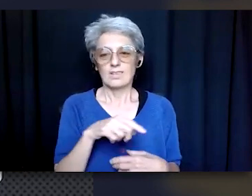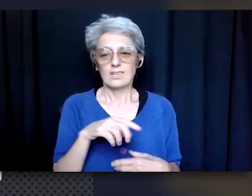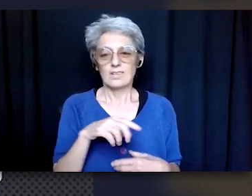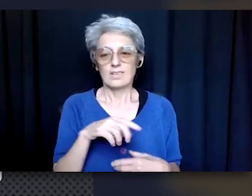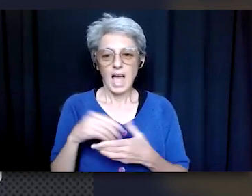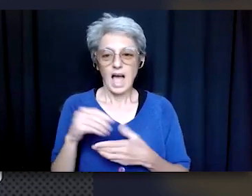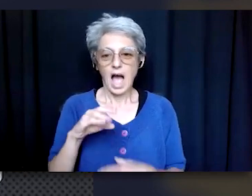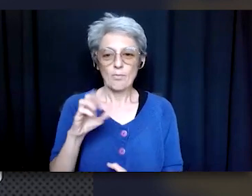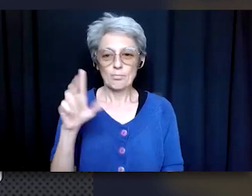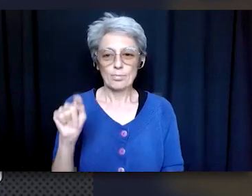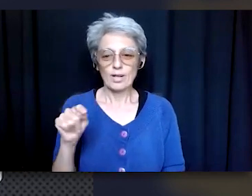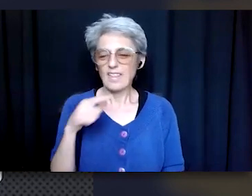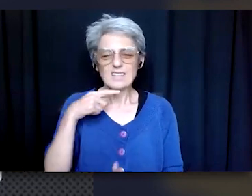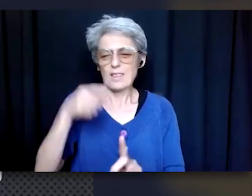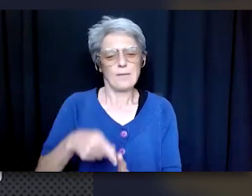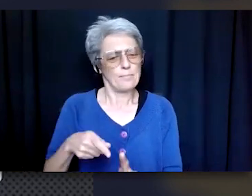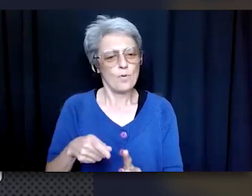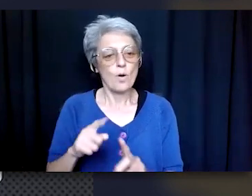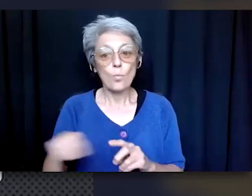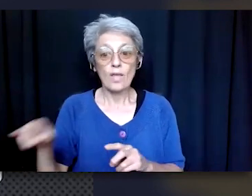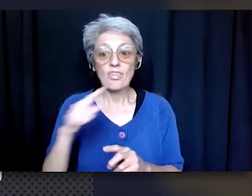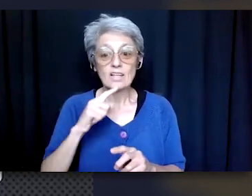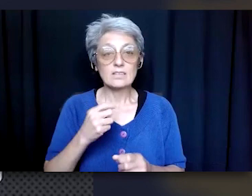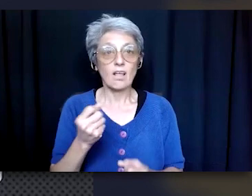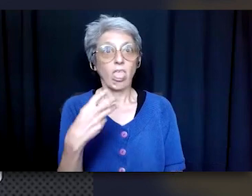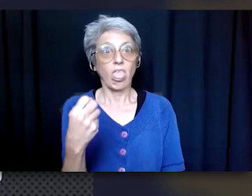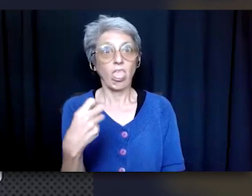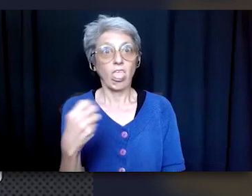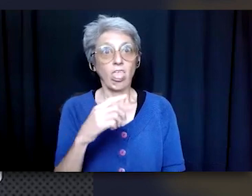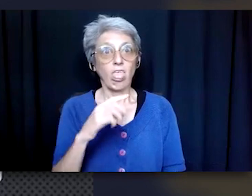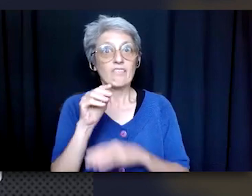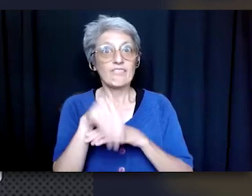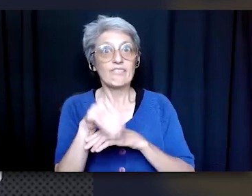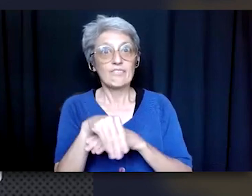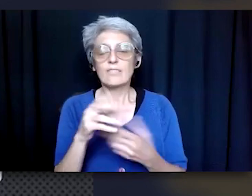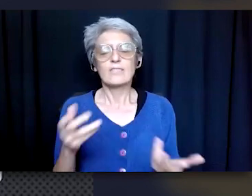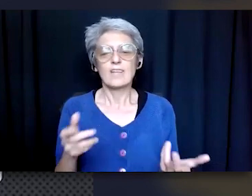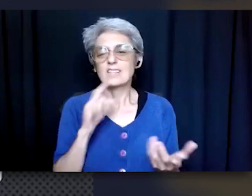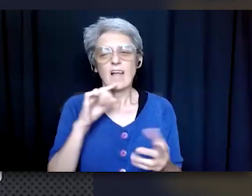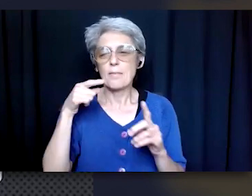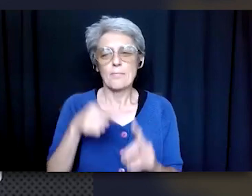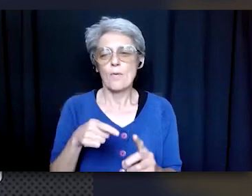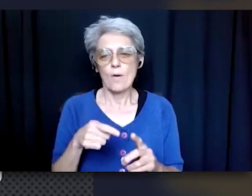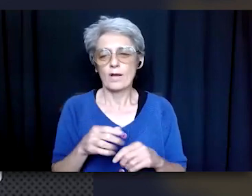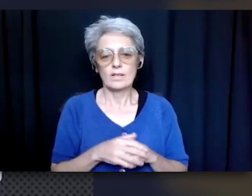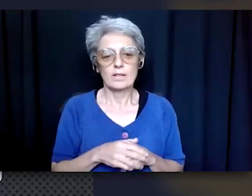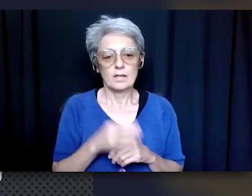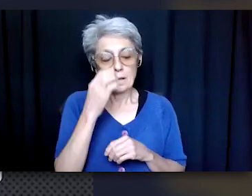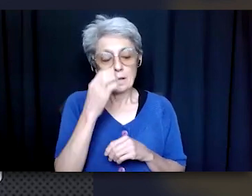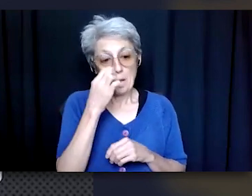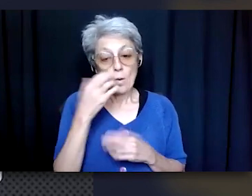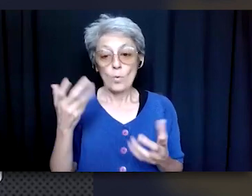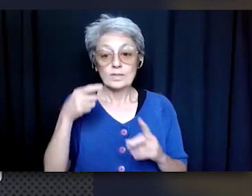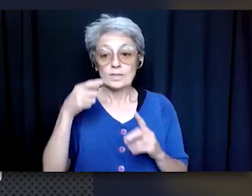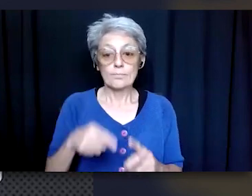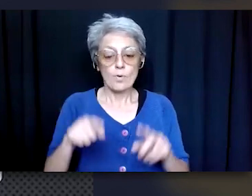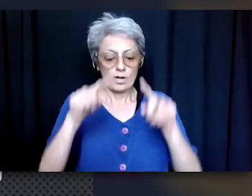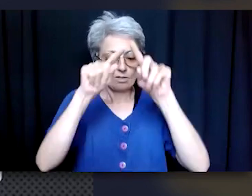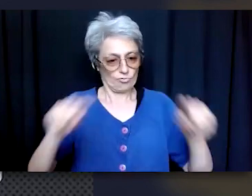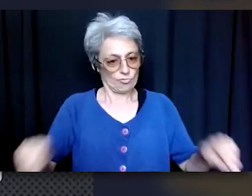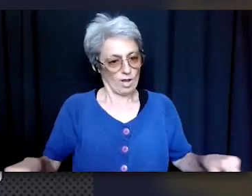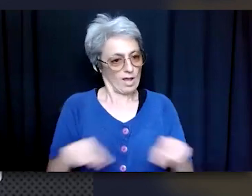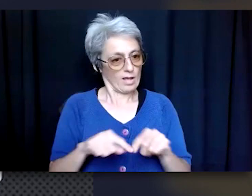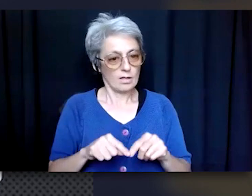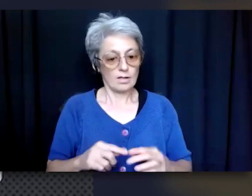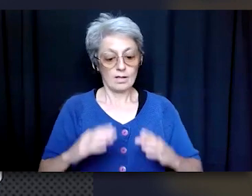point. The point is really that triangle, that fulcrum at the middle, where the student has to,